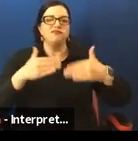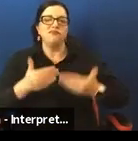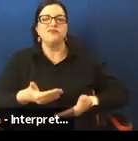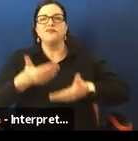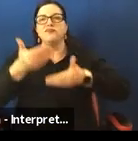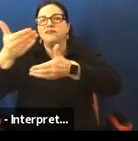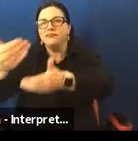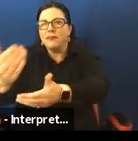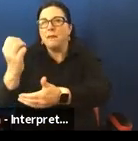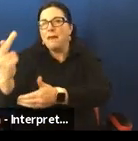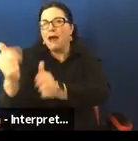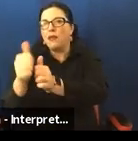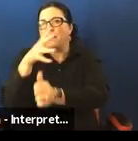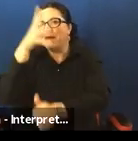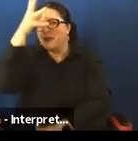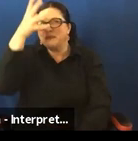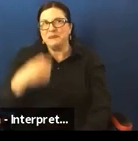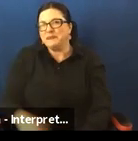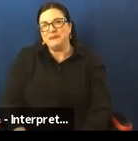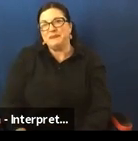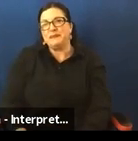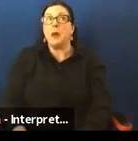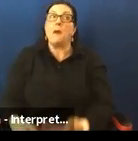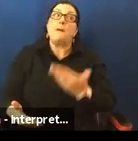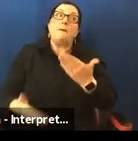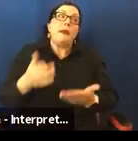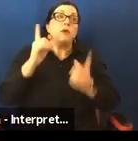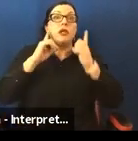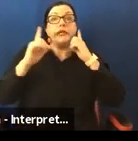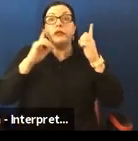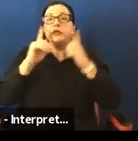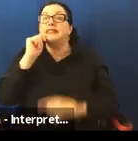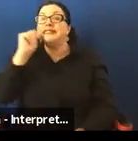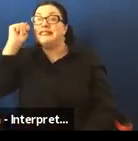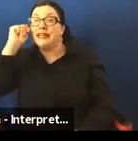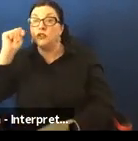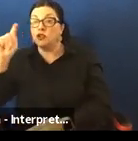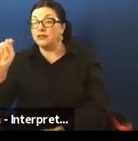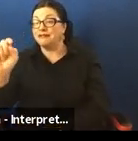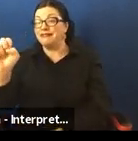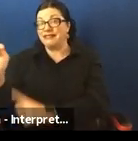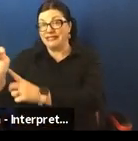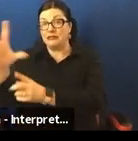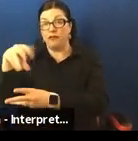Jason Williams: Here about teenagers in foster care. And unfortunately, it really does vary, there's there's kids.